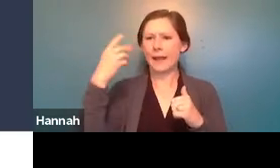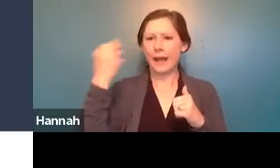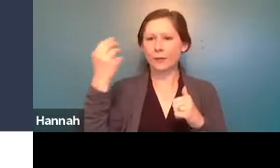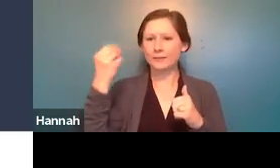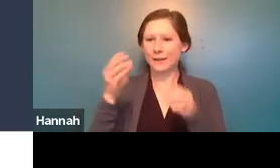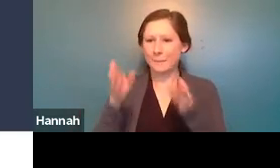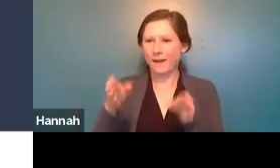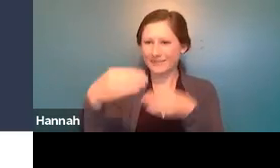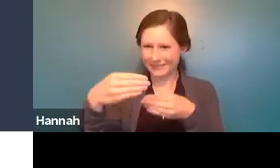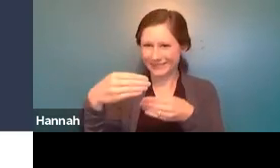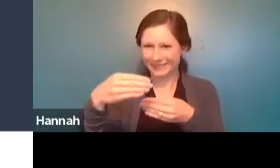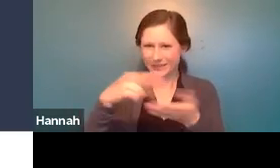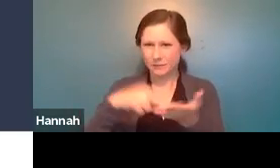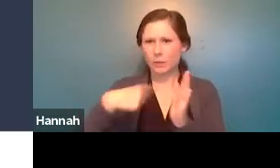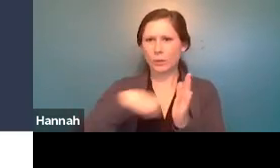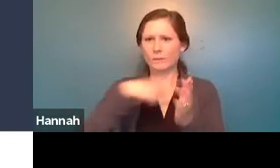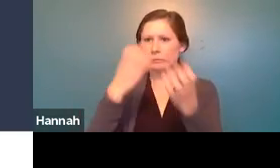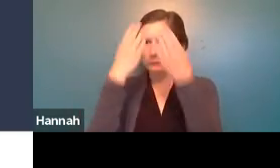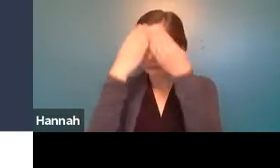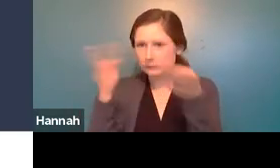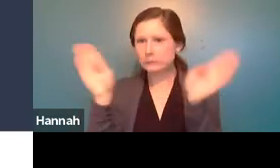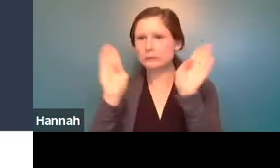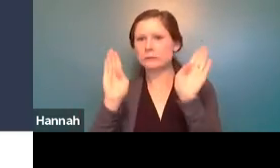weekends because we're free. And we have had an open door that